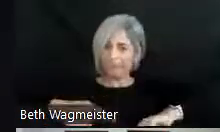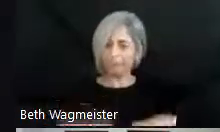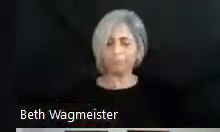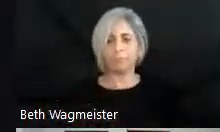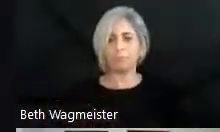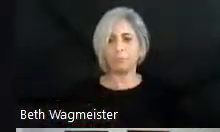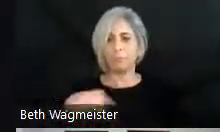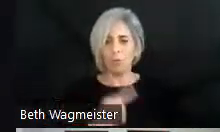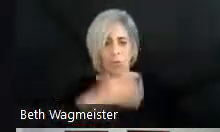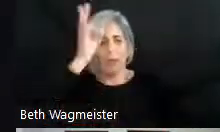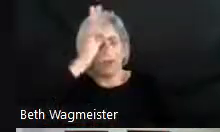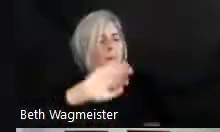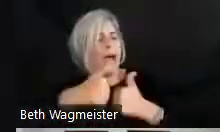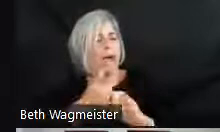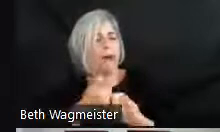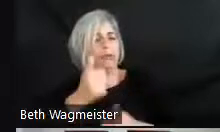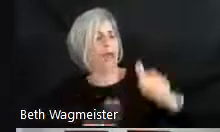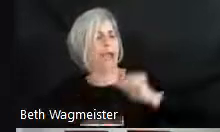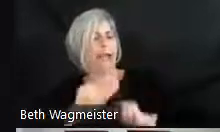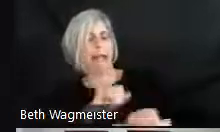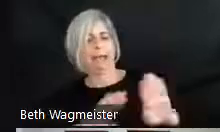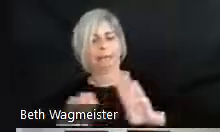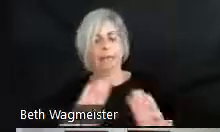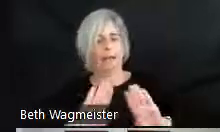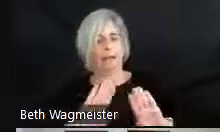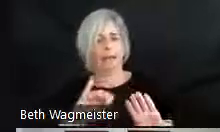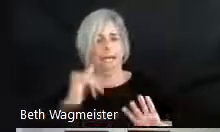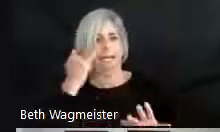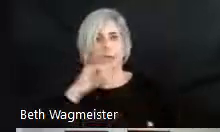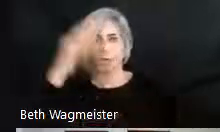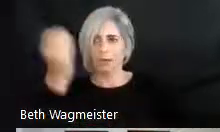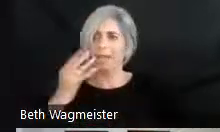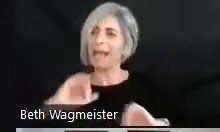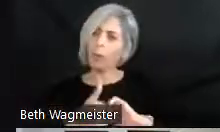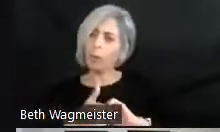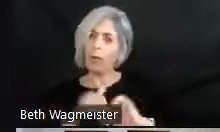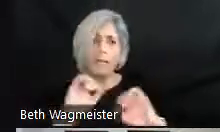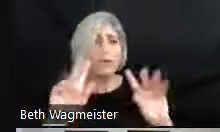We don't know how to act if nobody tells us how to. And it's okay not to know, because